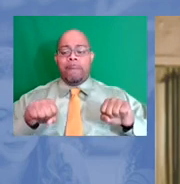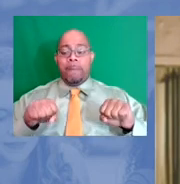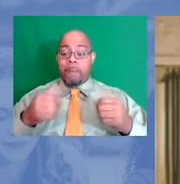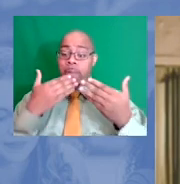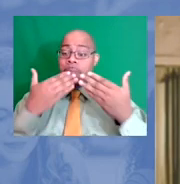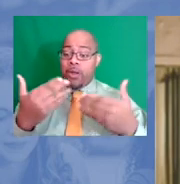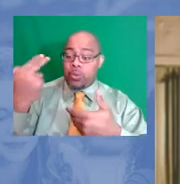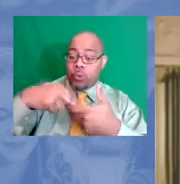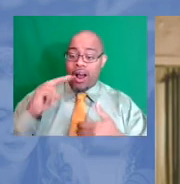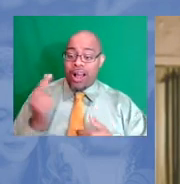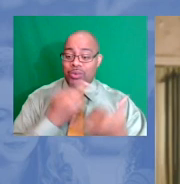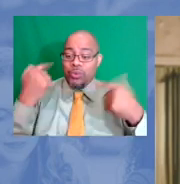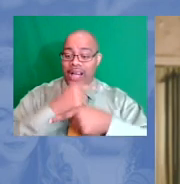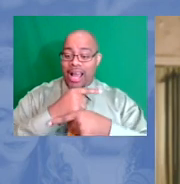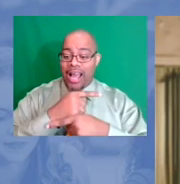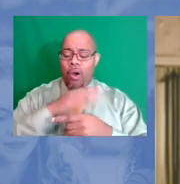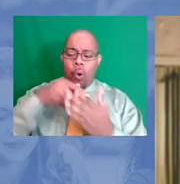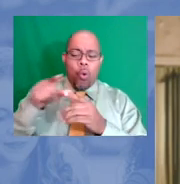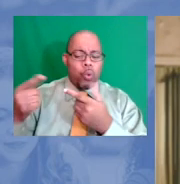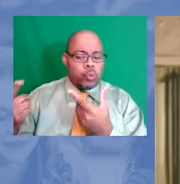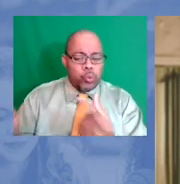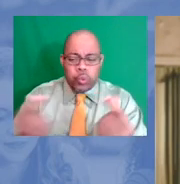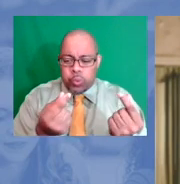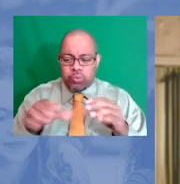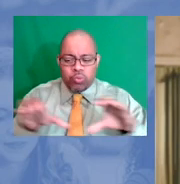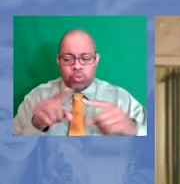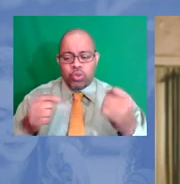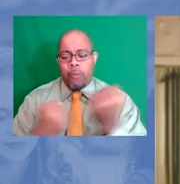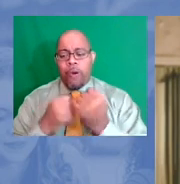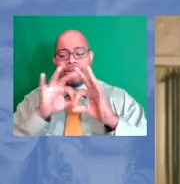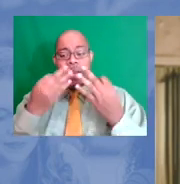AND FOR ALL THAT YOU'VE DONE TO SUPPORT FAMILIES IN YOUR SCHOOLS THROUGH THIS LAST YEAR.